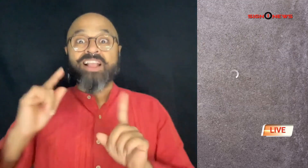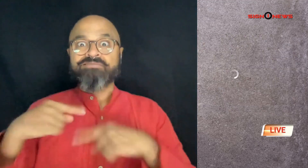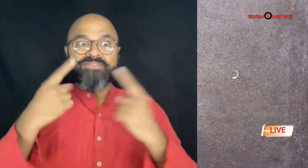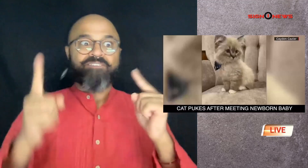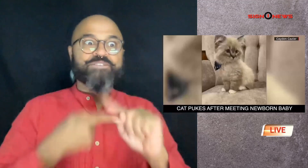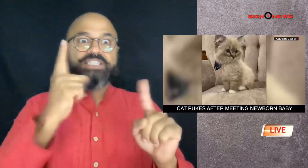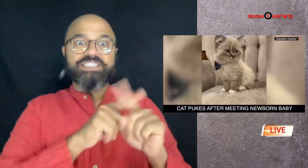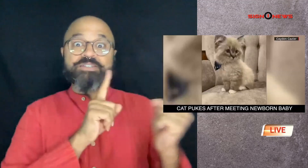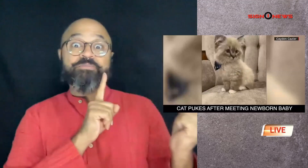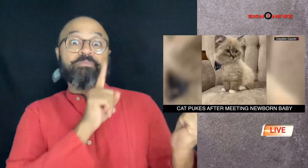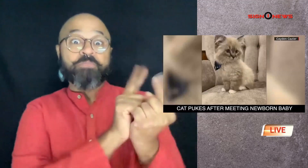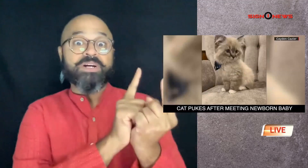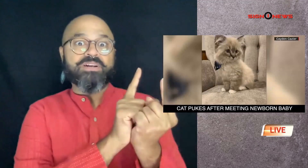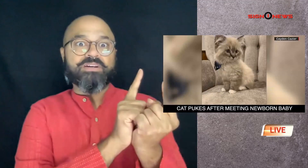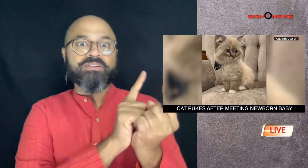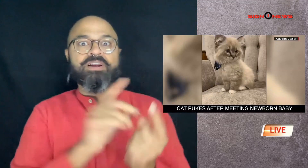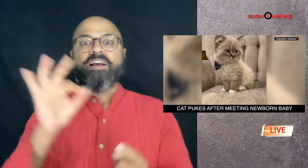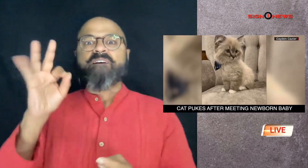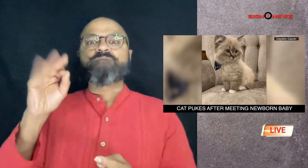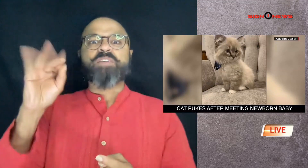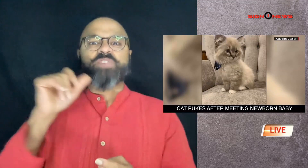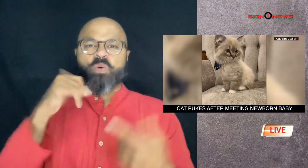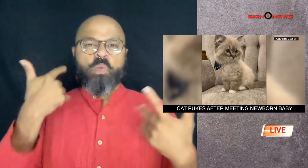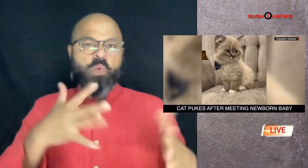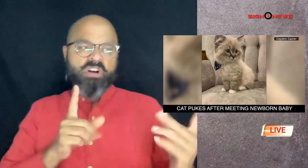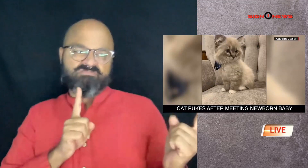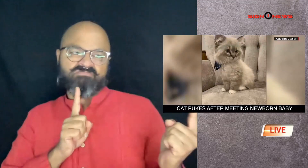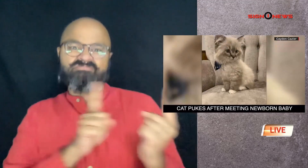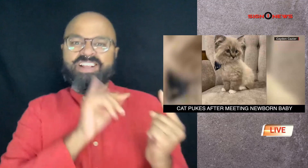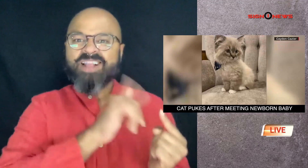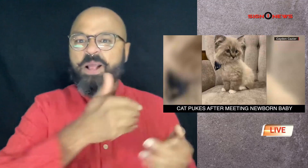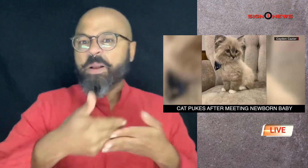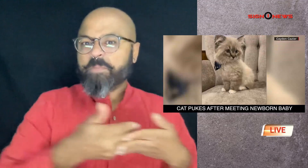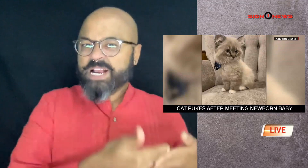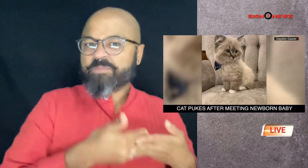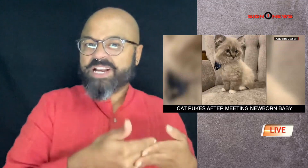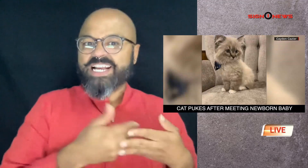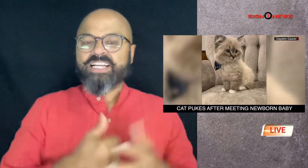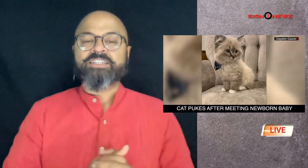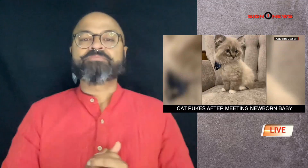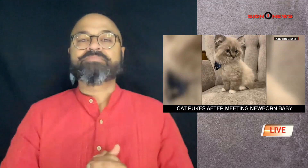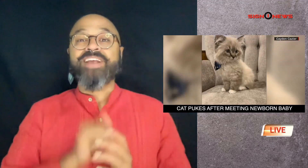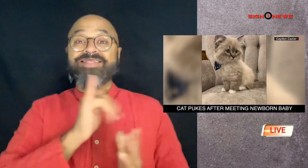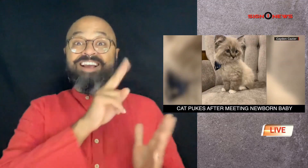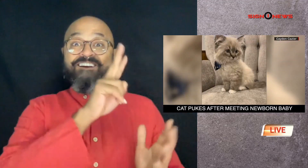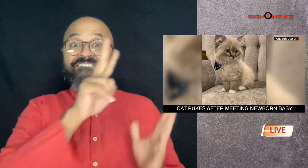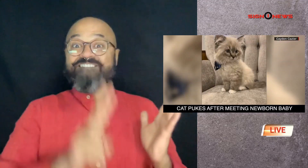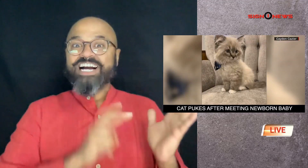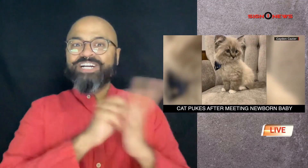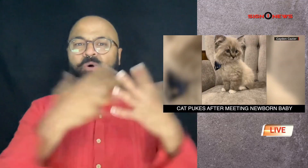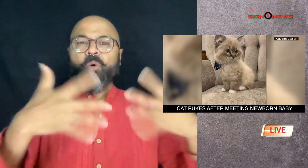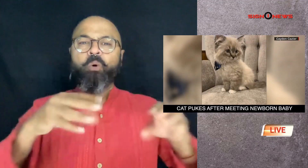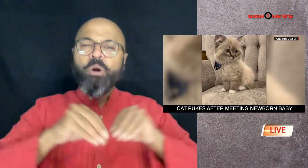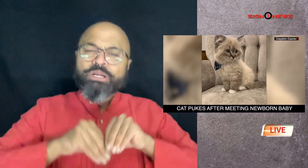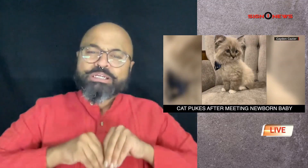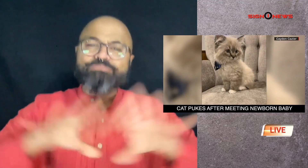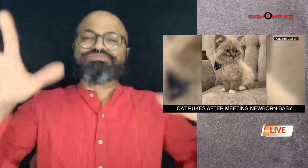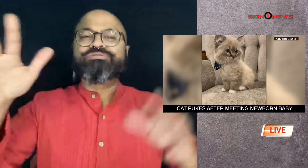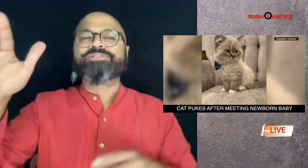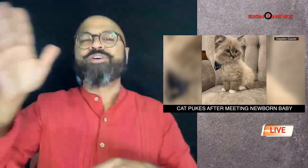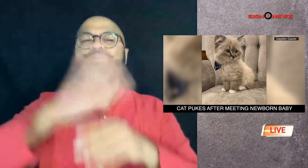since that first meeting FiFi does not even go near the baby the video went viral on social media